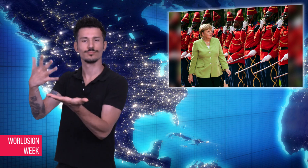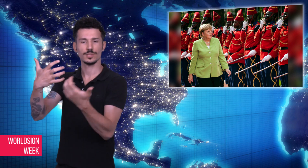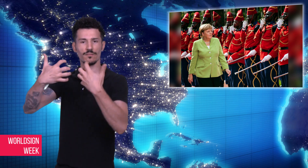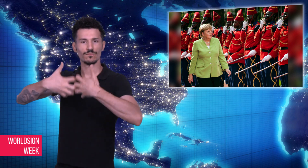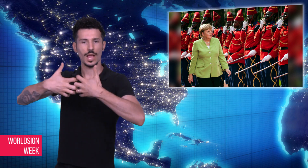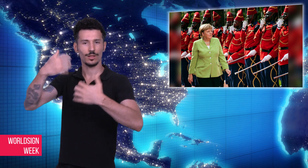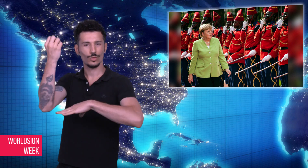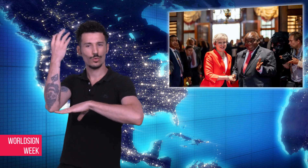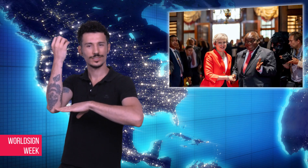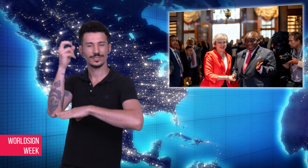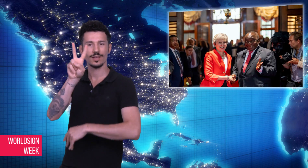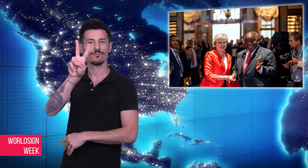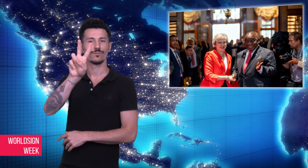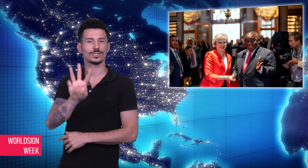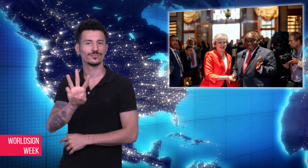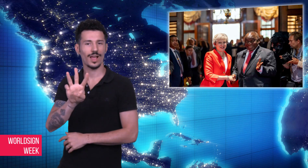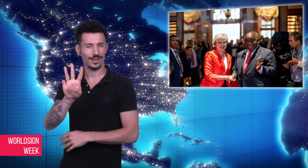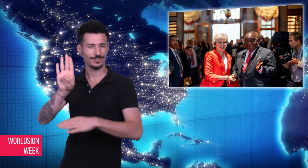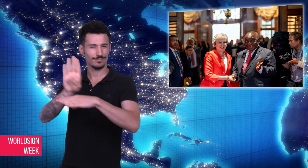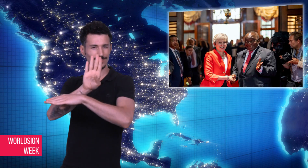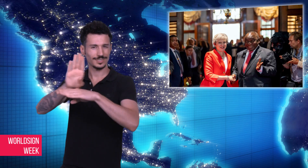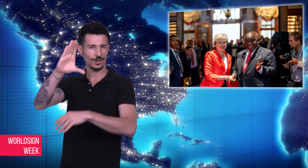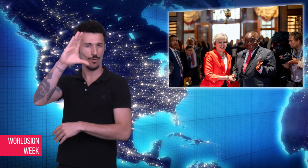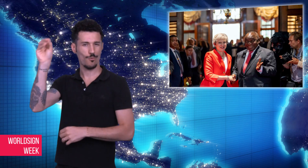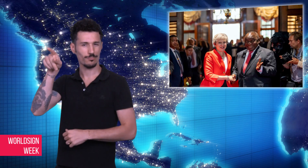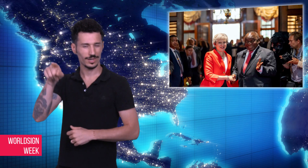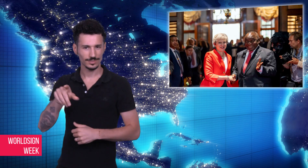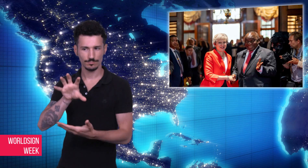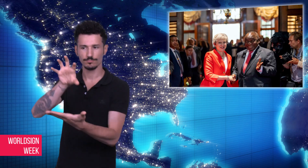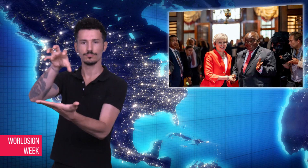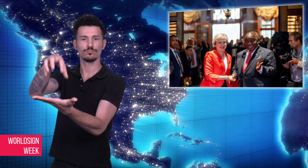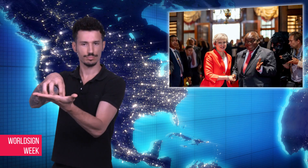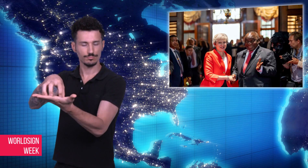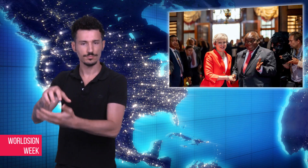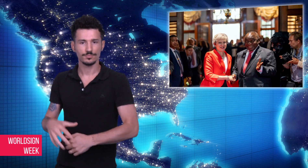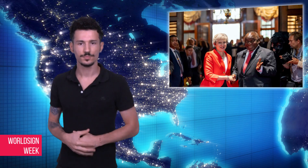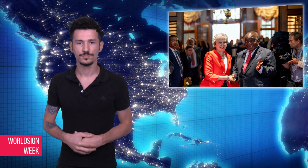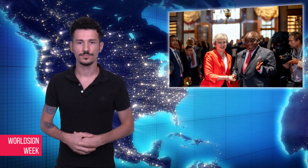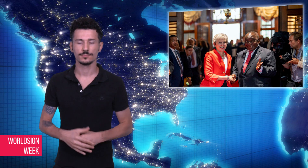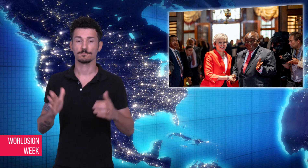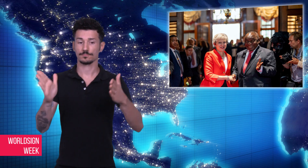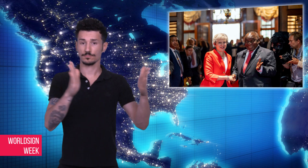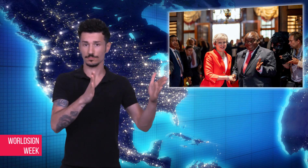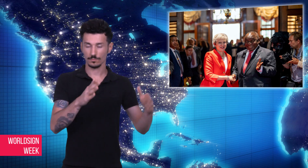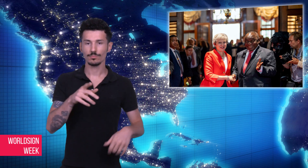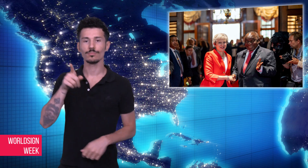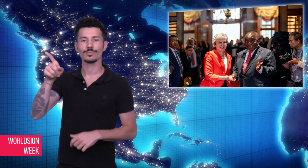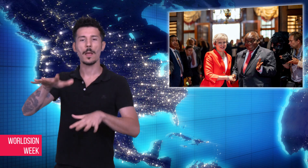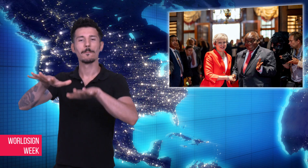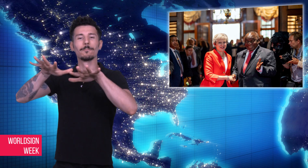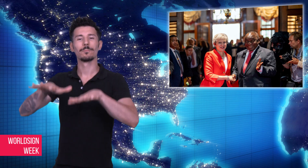Volkswagen South African to build an assembly plant in Ghana.” British